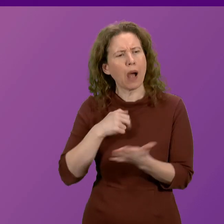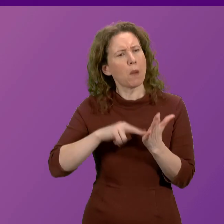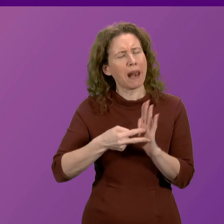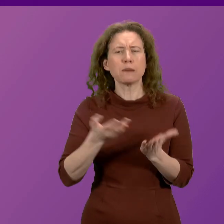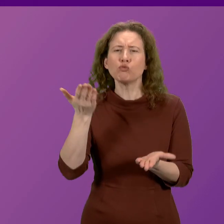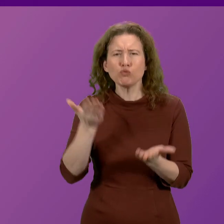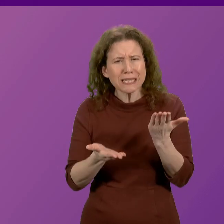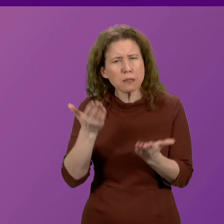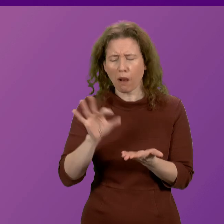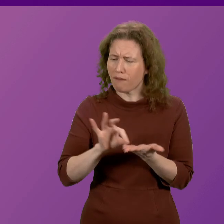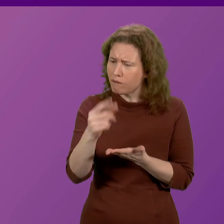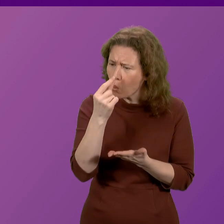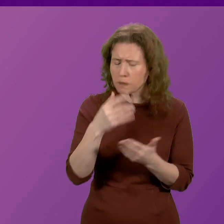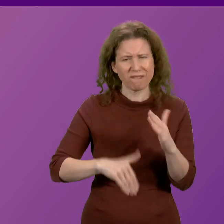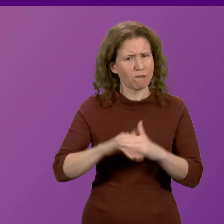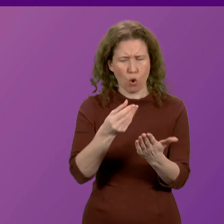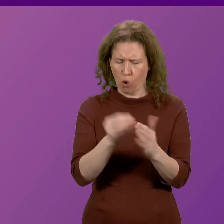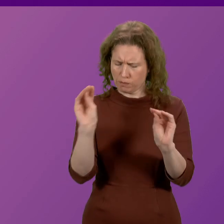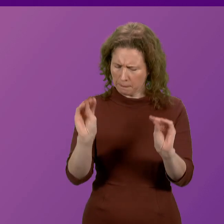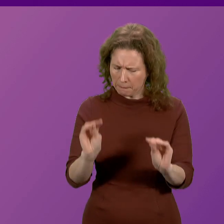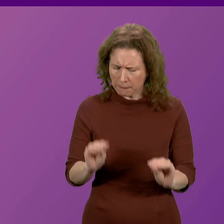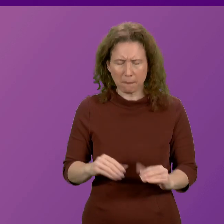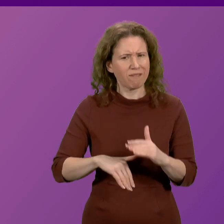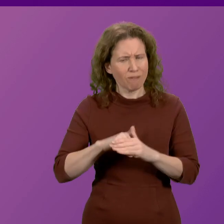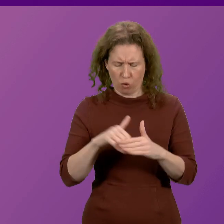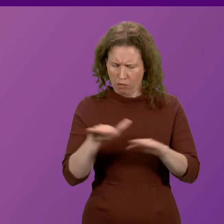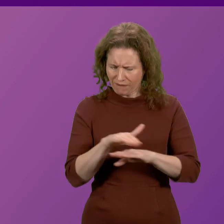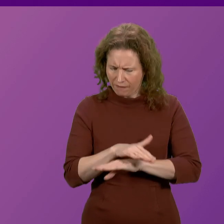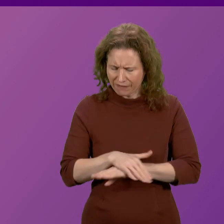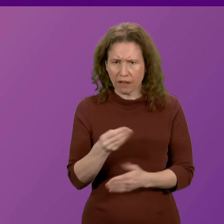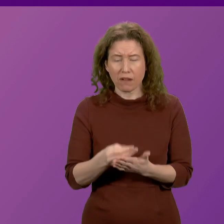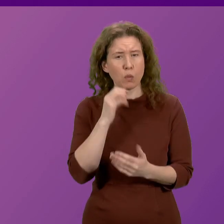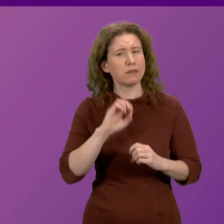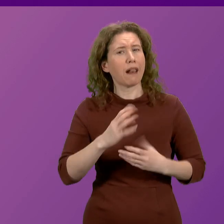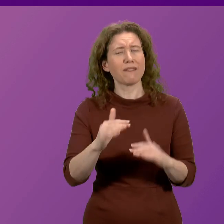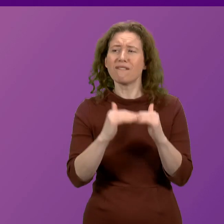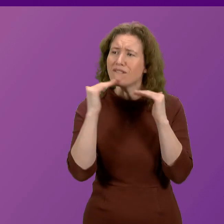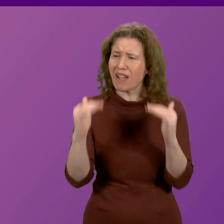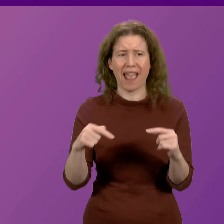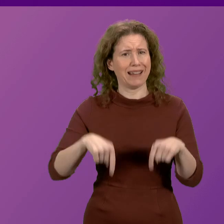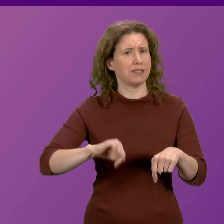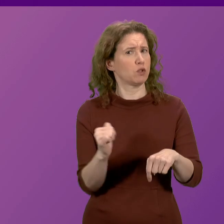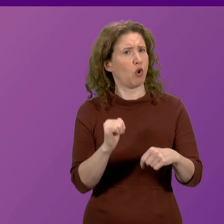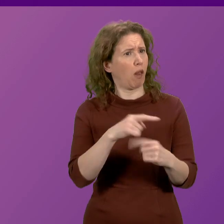affordable, fully costed and fully funded and would deliver fairness for Scotland’s taxpayers,